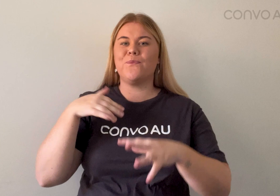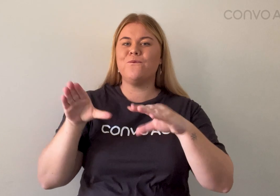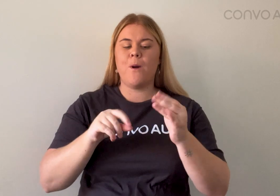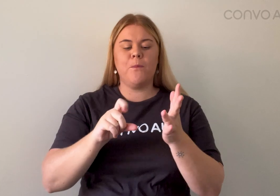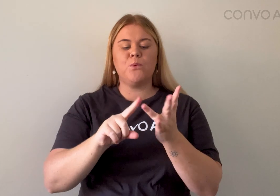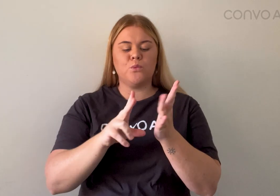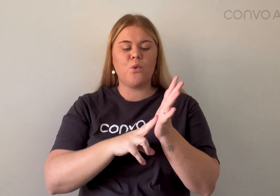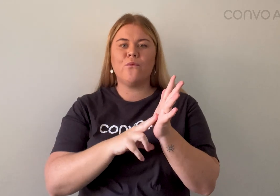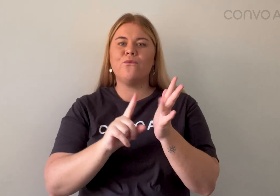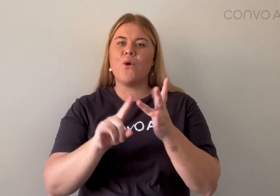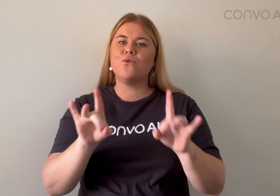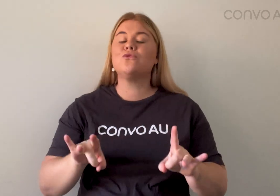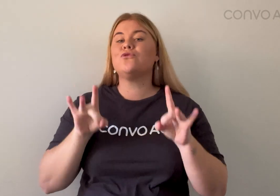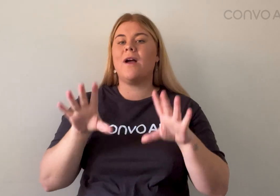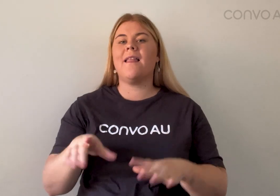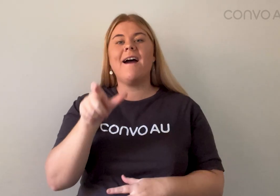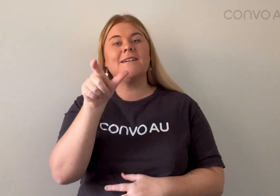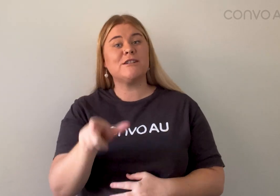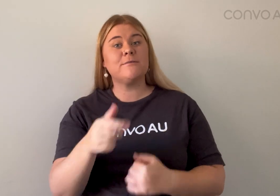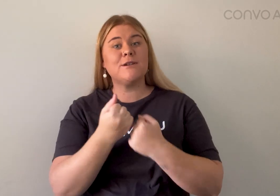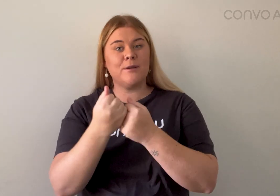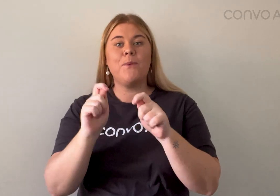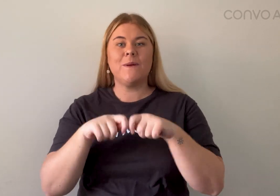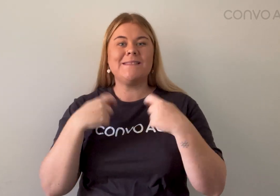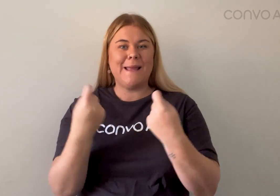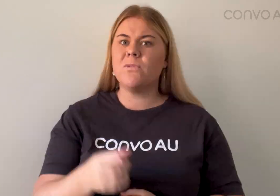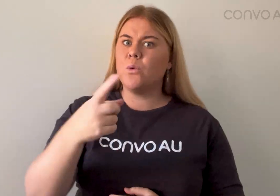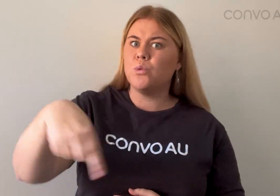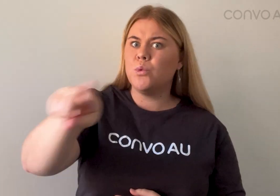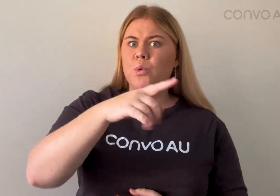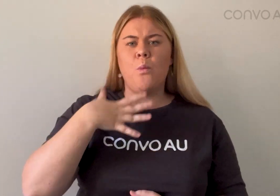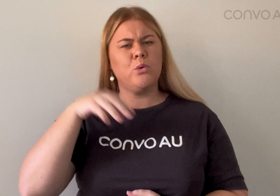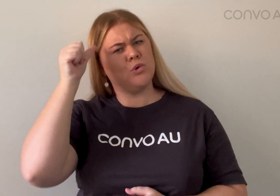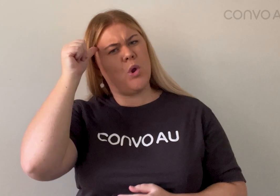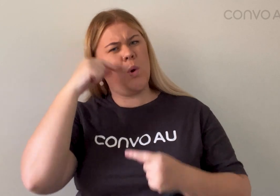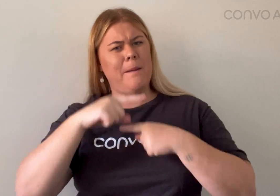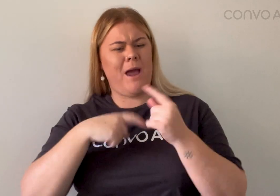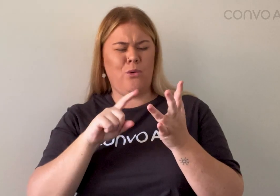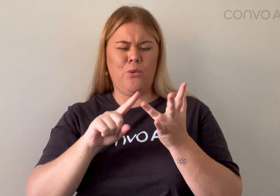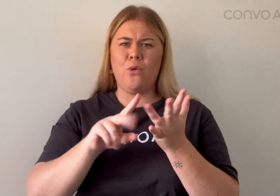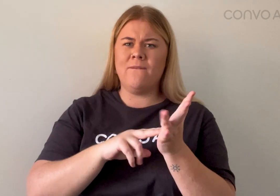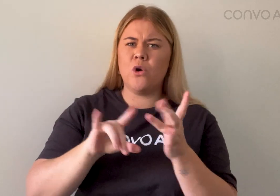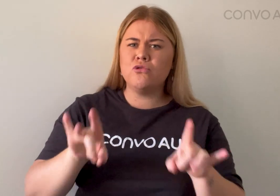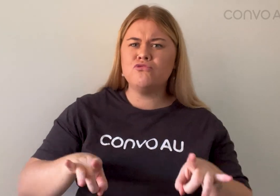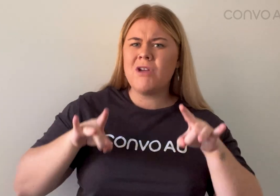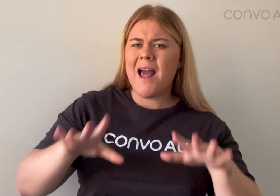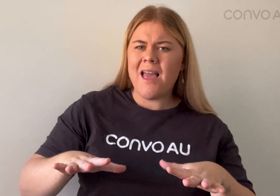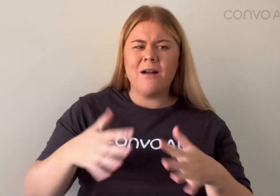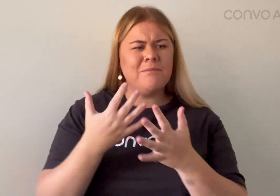I am Customer Support Officer for Convo Australia. Want to know more about Convo Australia?